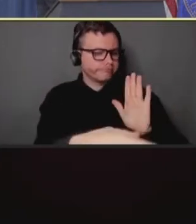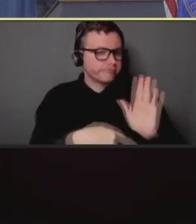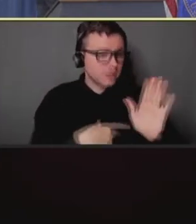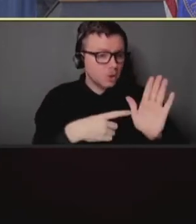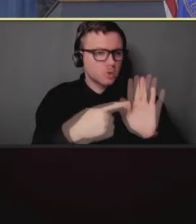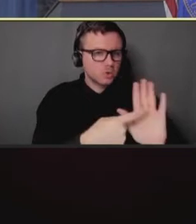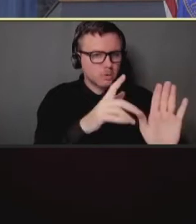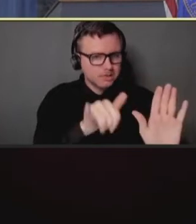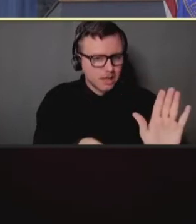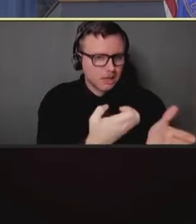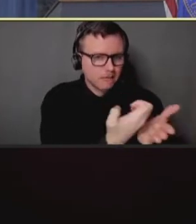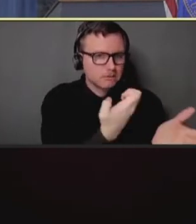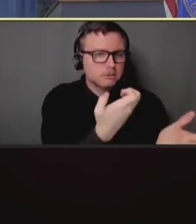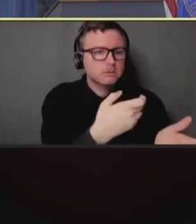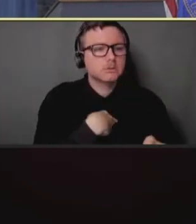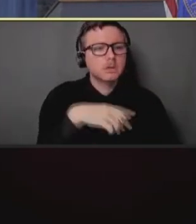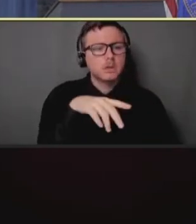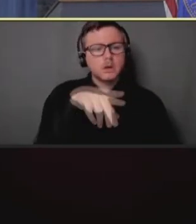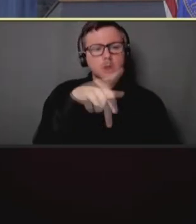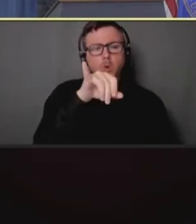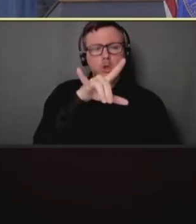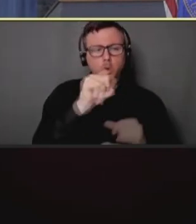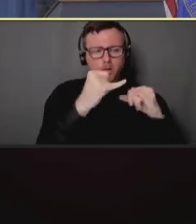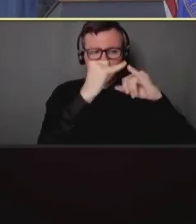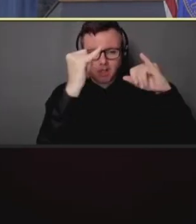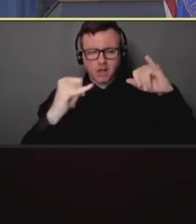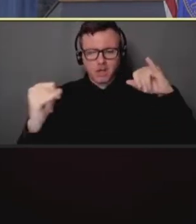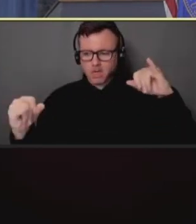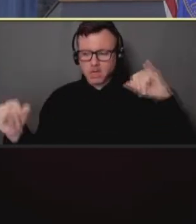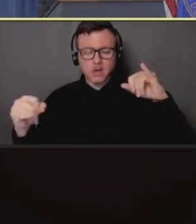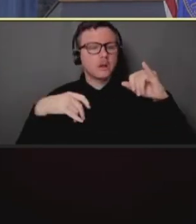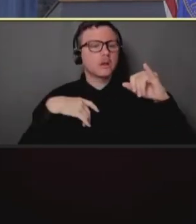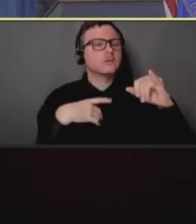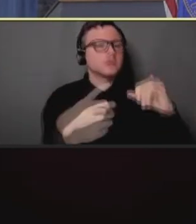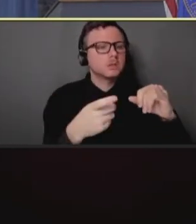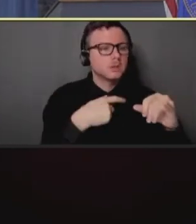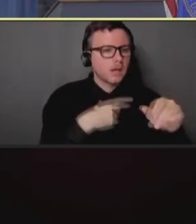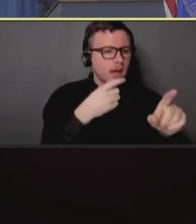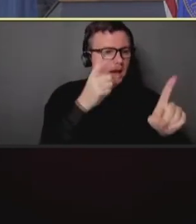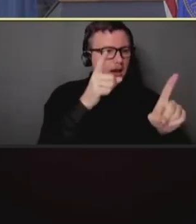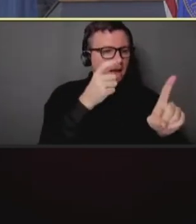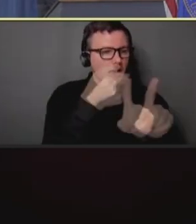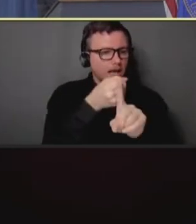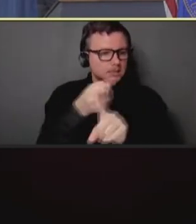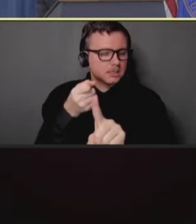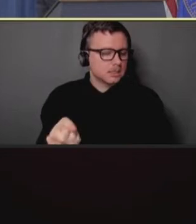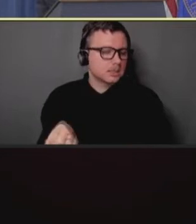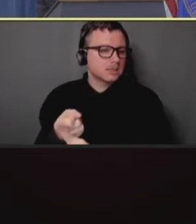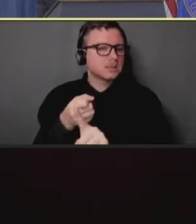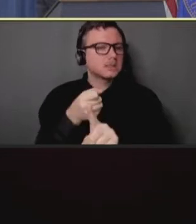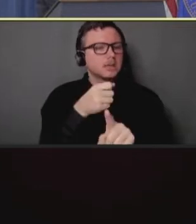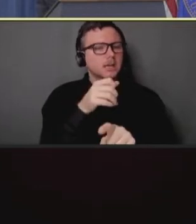This is total polio in the line, and in cases of polio except for imported cases, and at